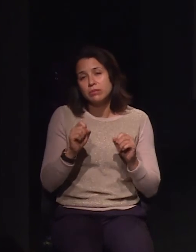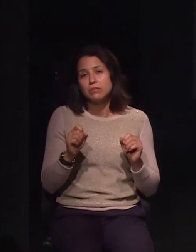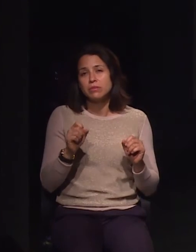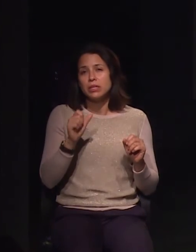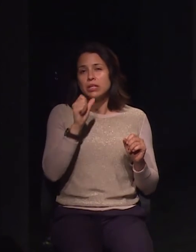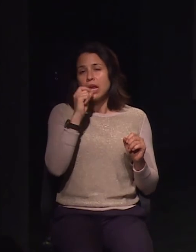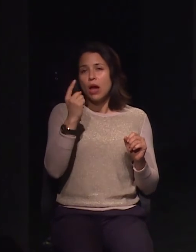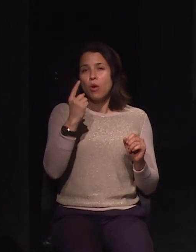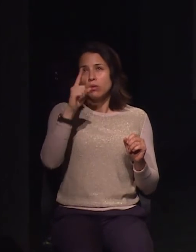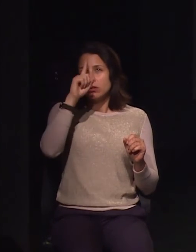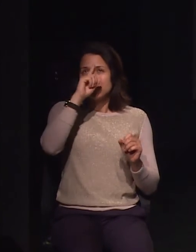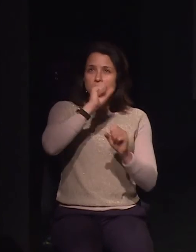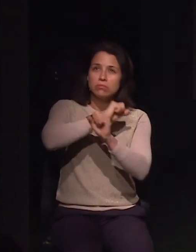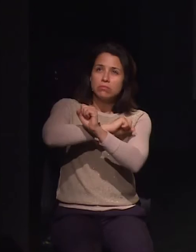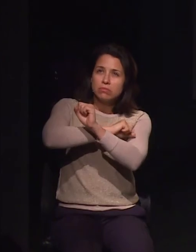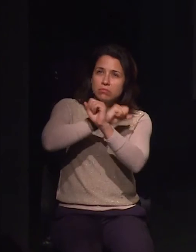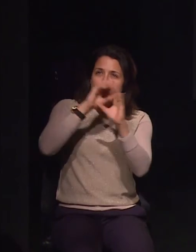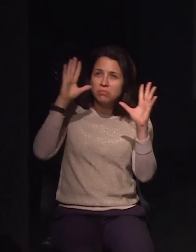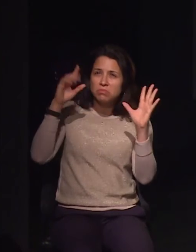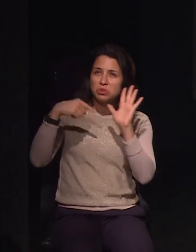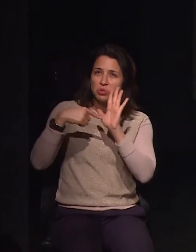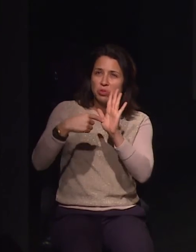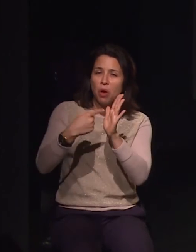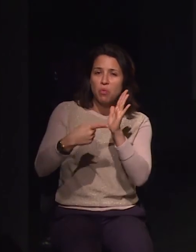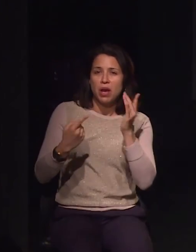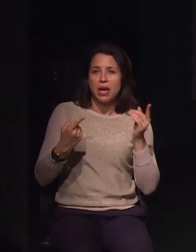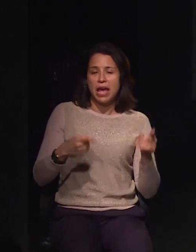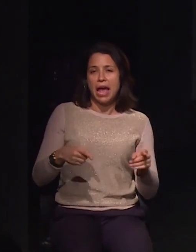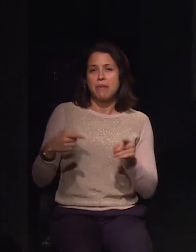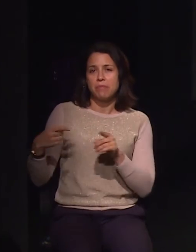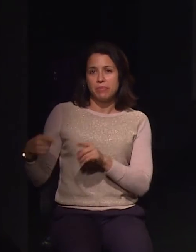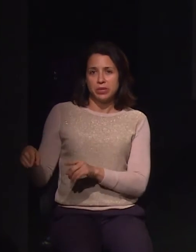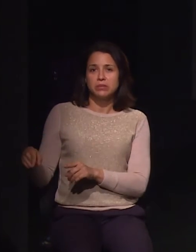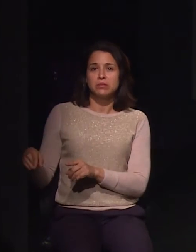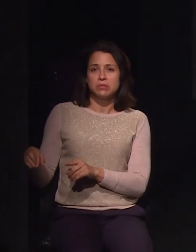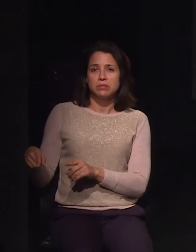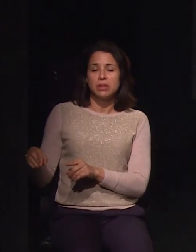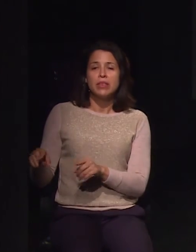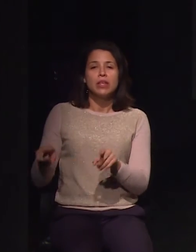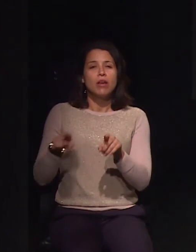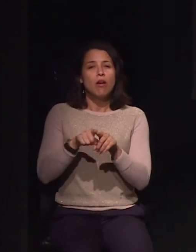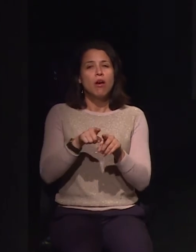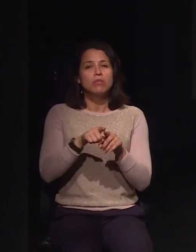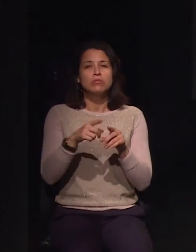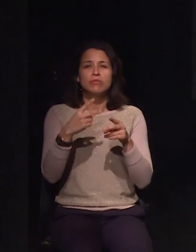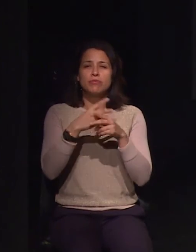but confront what happens, and in fact find a way to unite people.